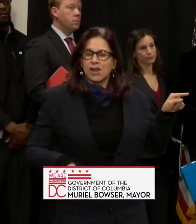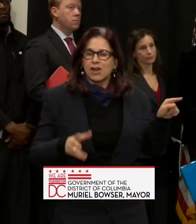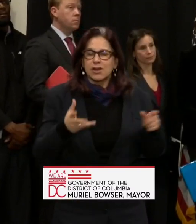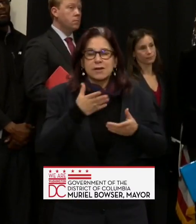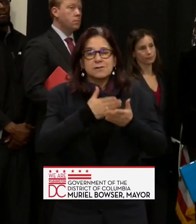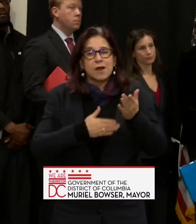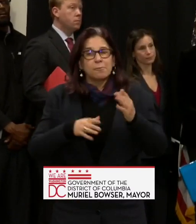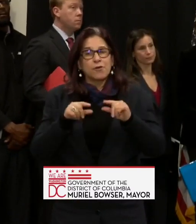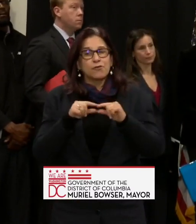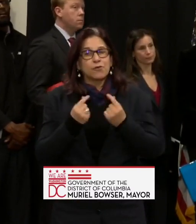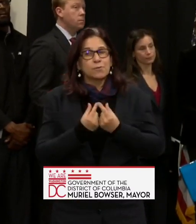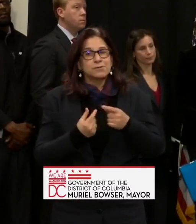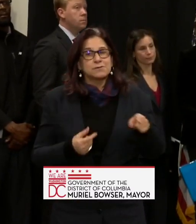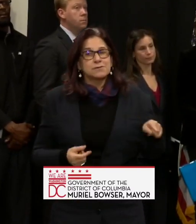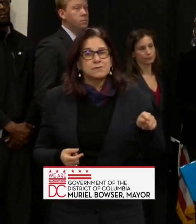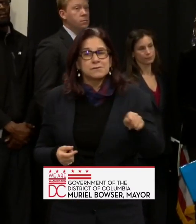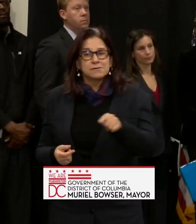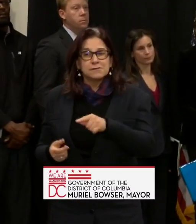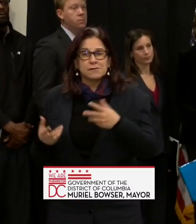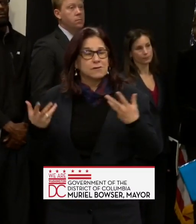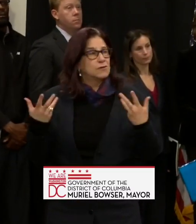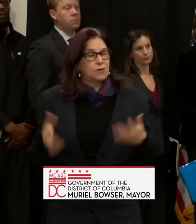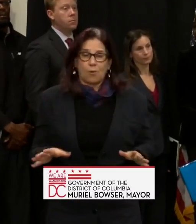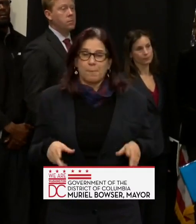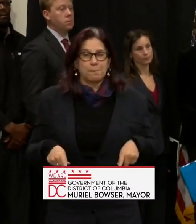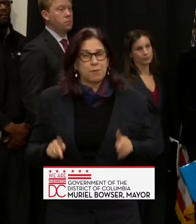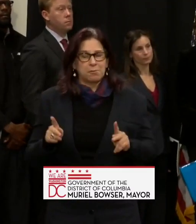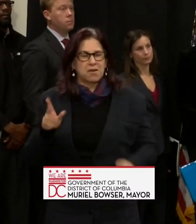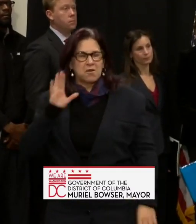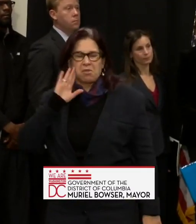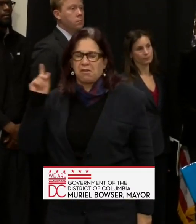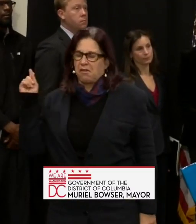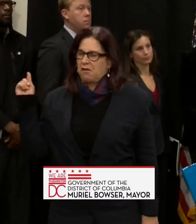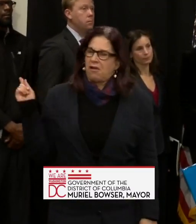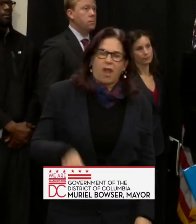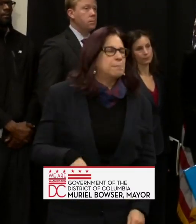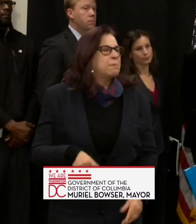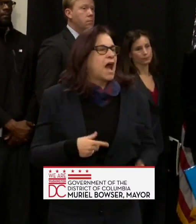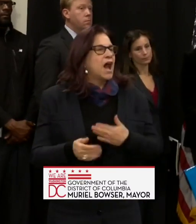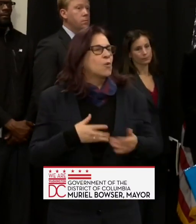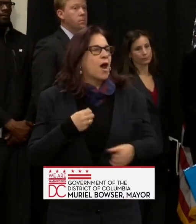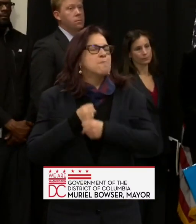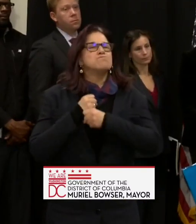IS THERE ANY SPECIAL THING THE CITY IS DOING IN TERMS OF EITHER